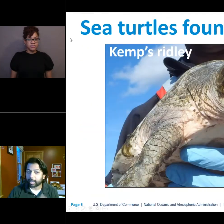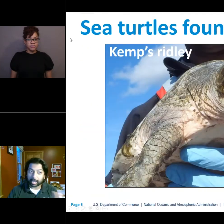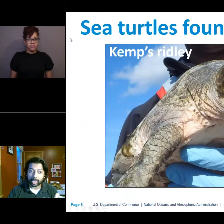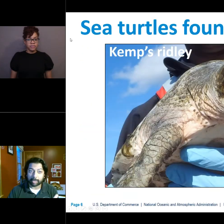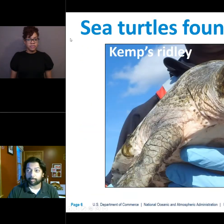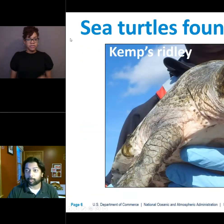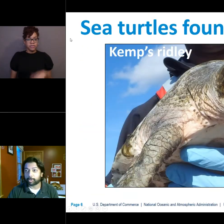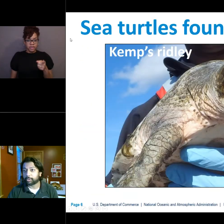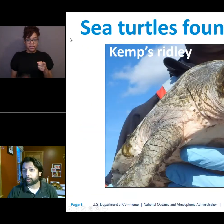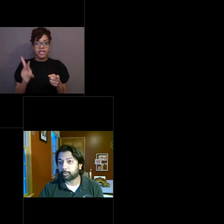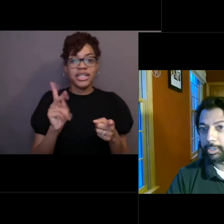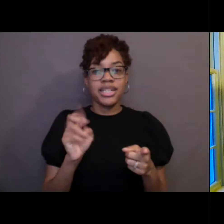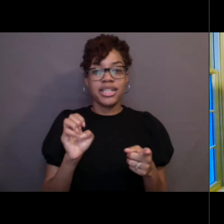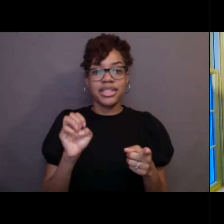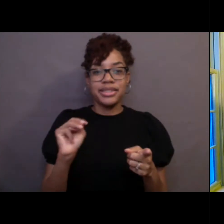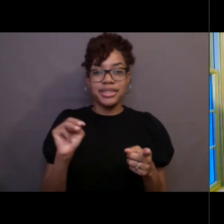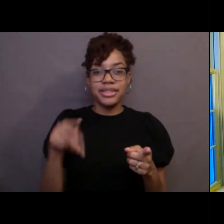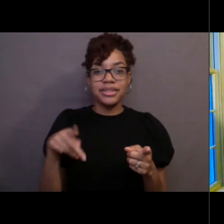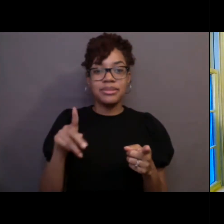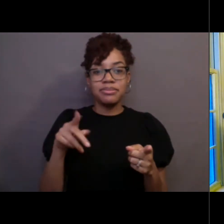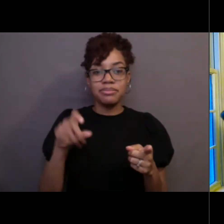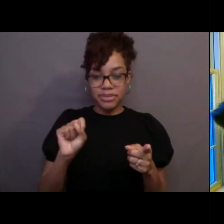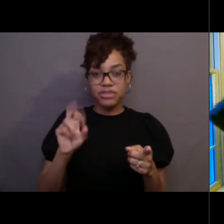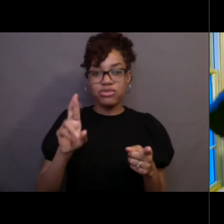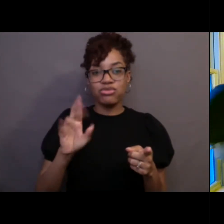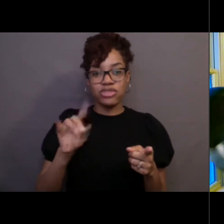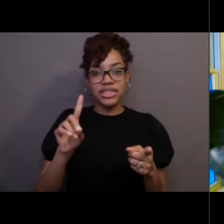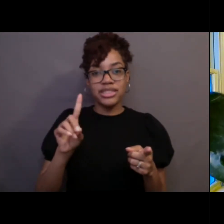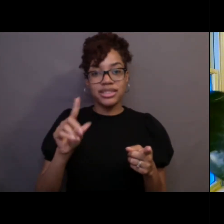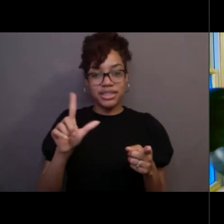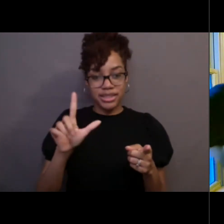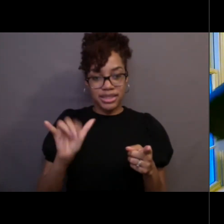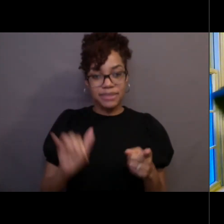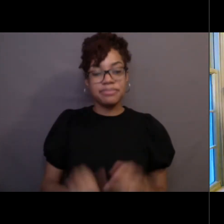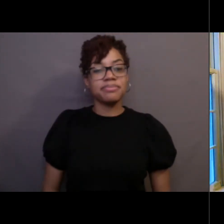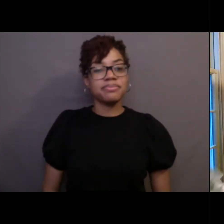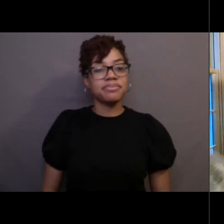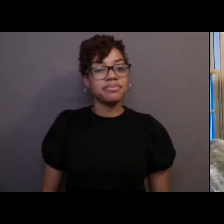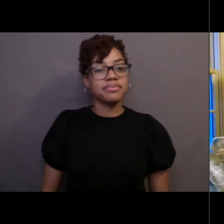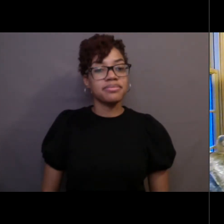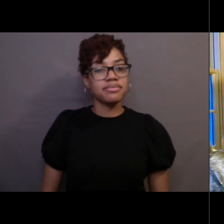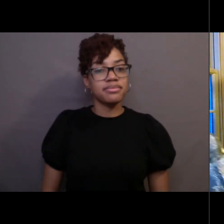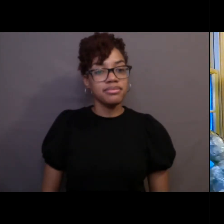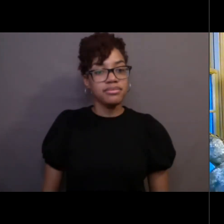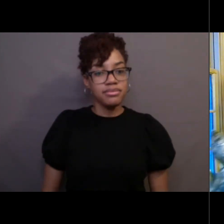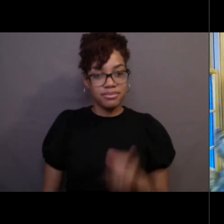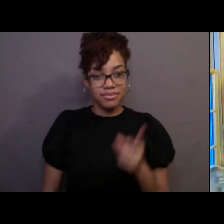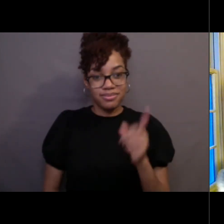And I have one of those to show you guys as well. And the Kemp's ridley,